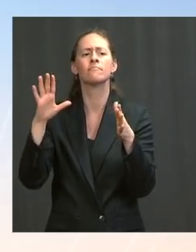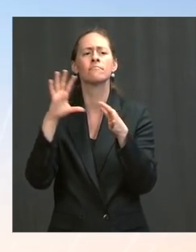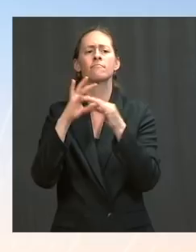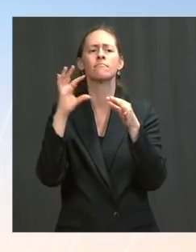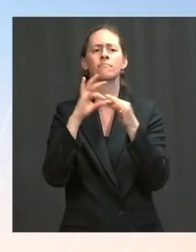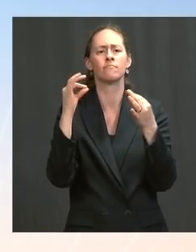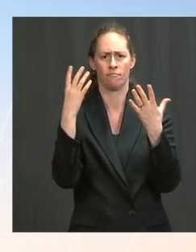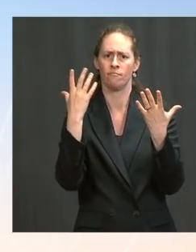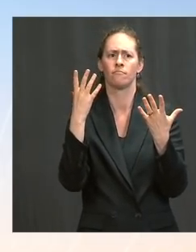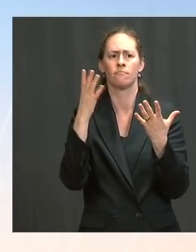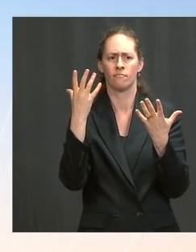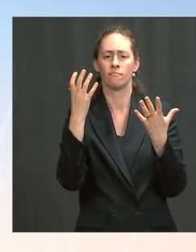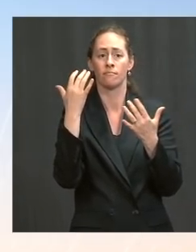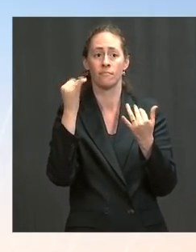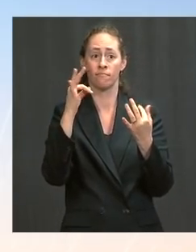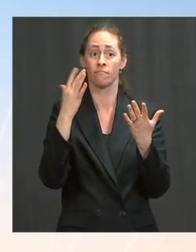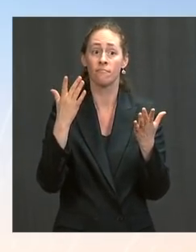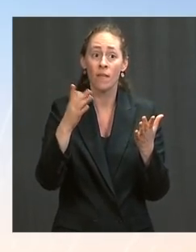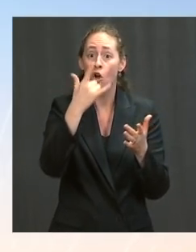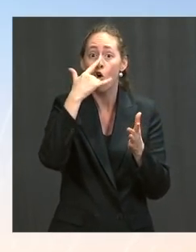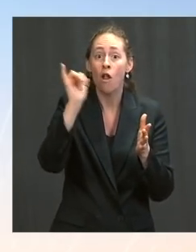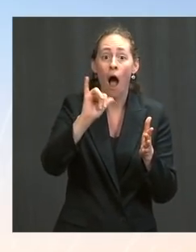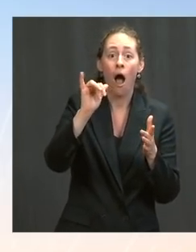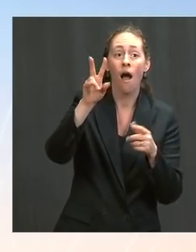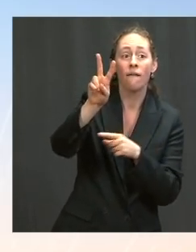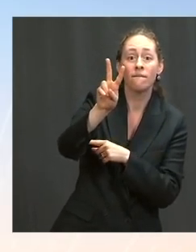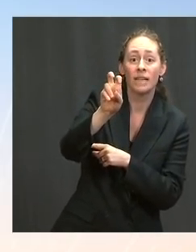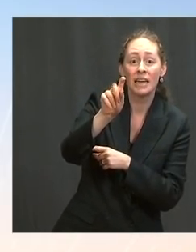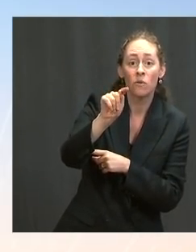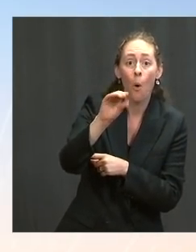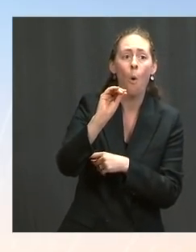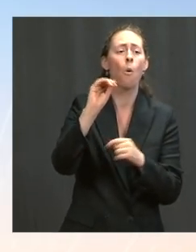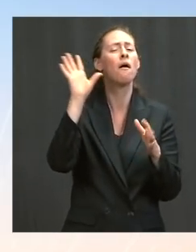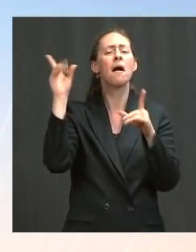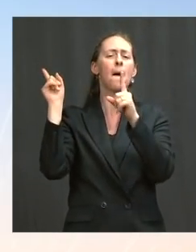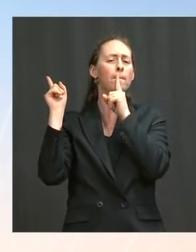And in the statement, he also reiterated his intention to move forward with advocating